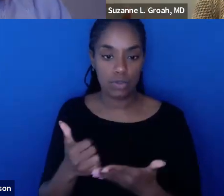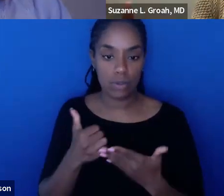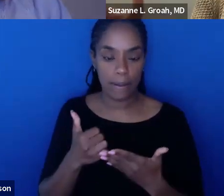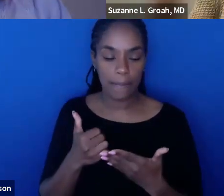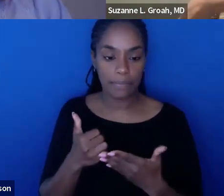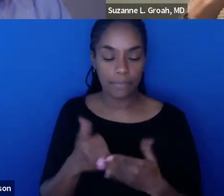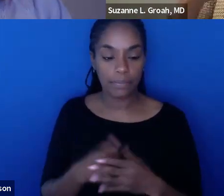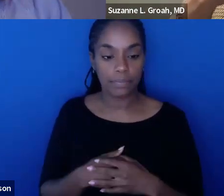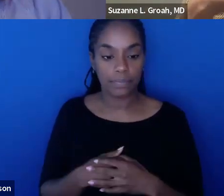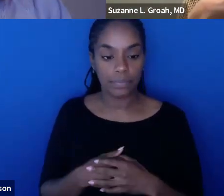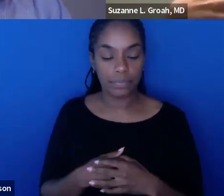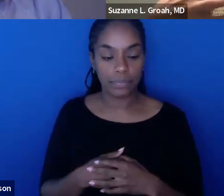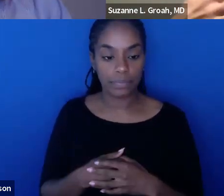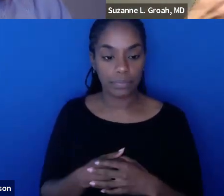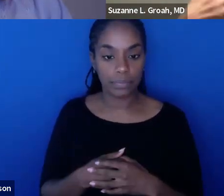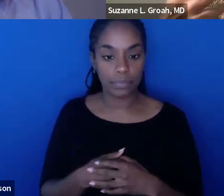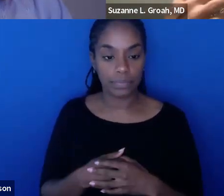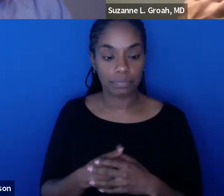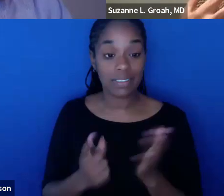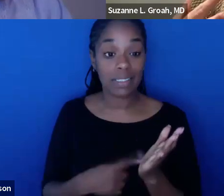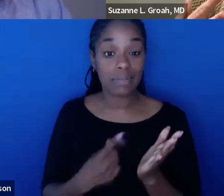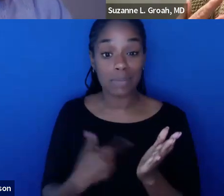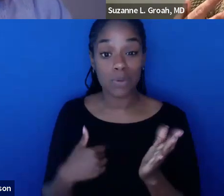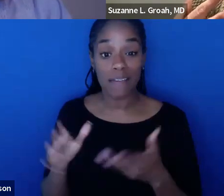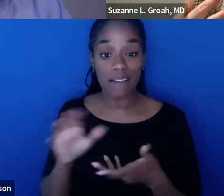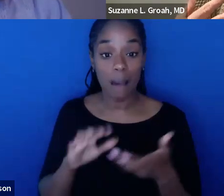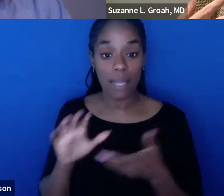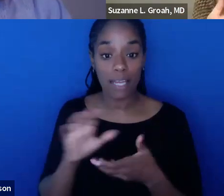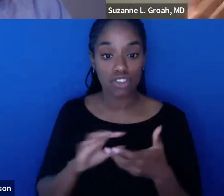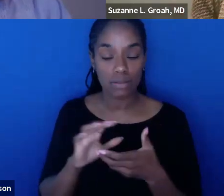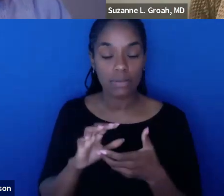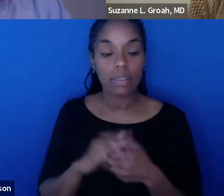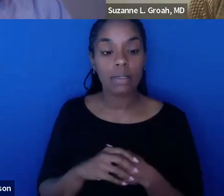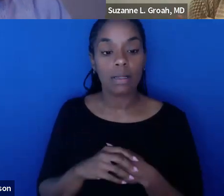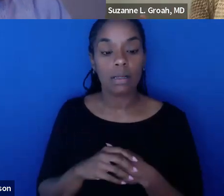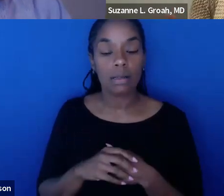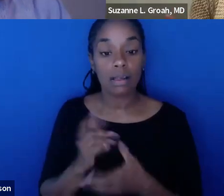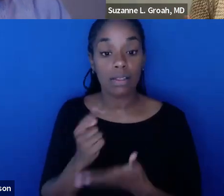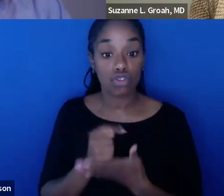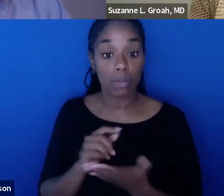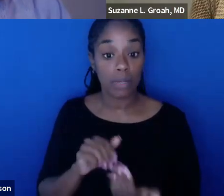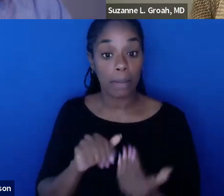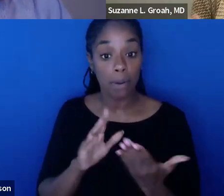Then again, many times we have a combination. So the treatment approach might be a combination as well.